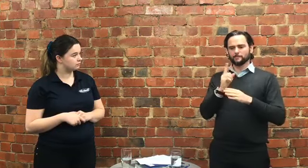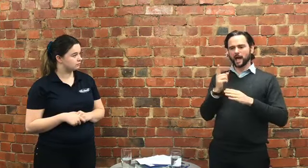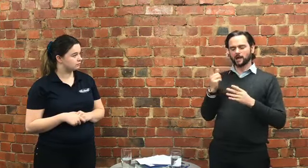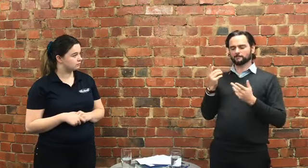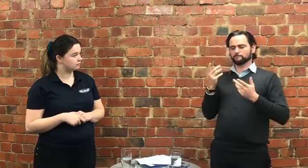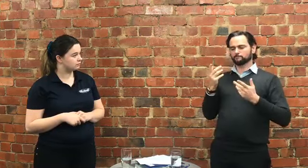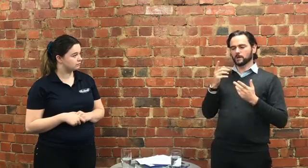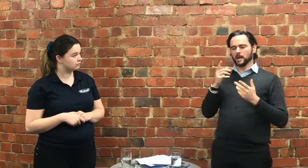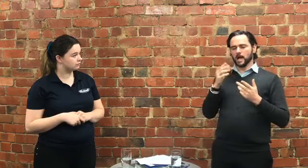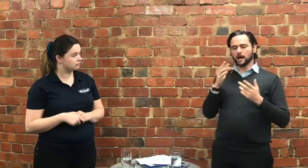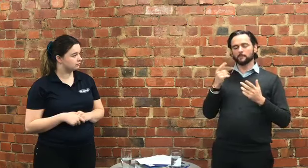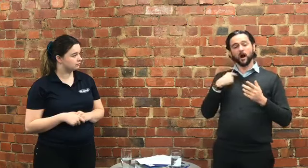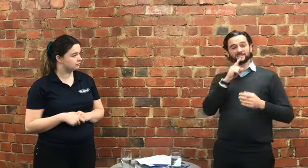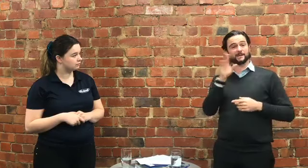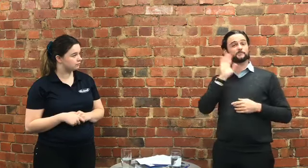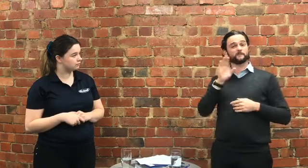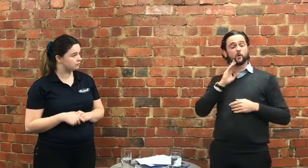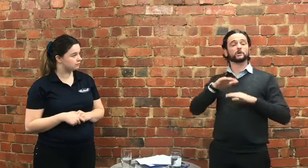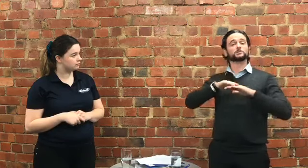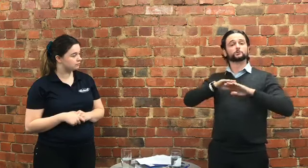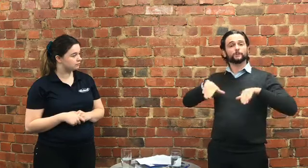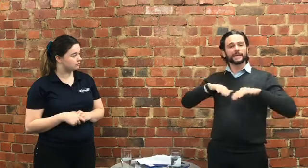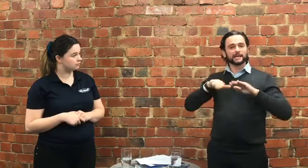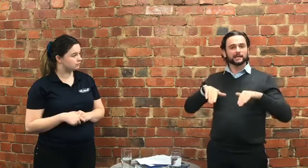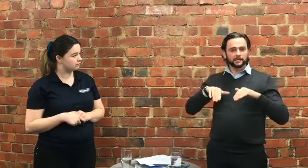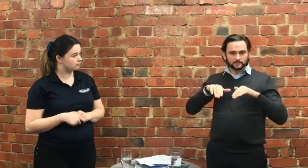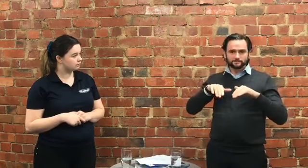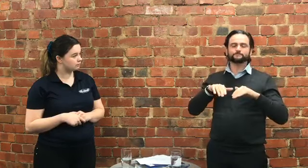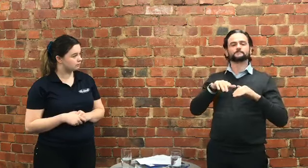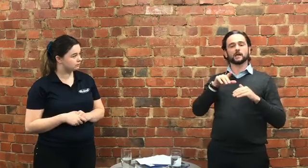That includes a support worker as I've said before,